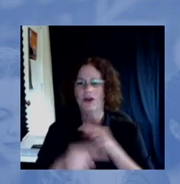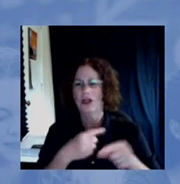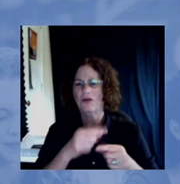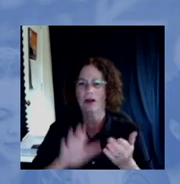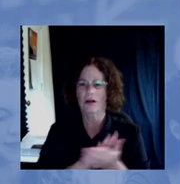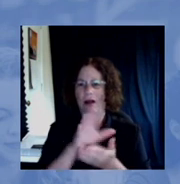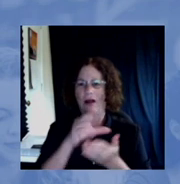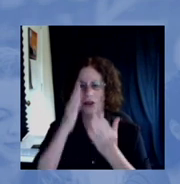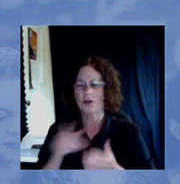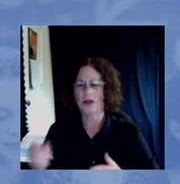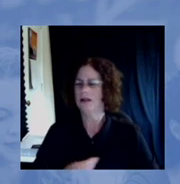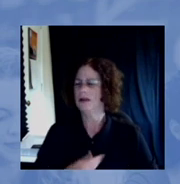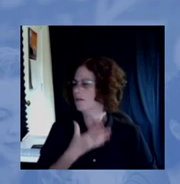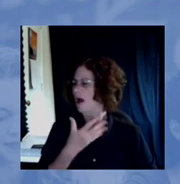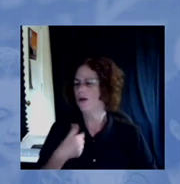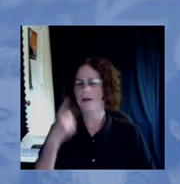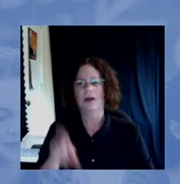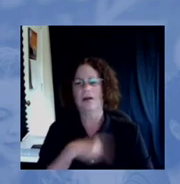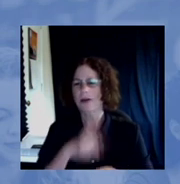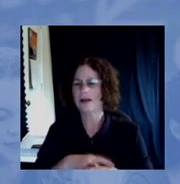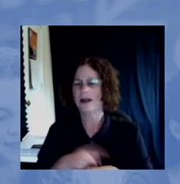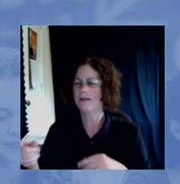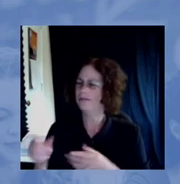SOME TIME NOW. >> SHOUT OUT TO HIM.